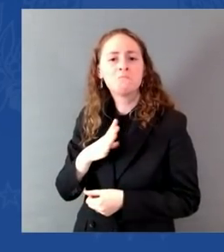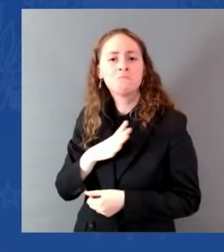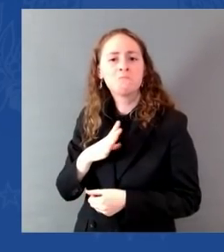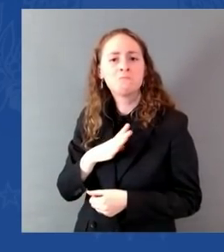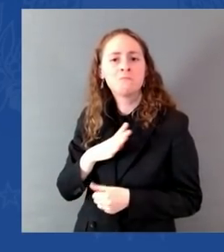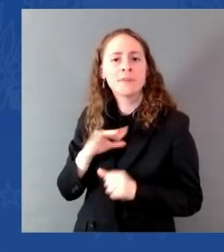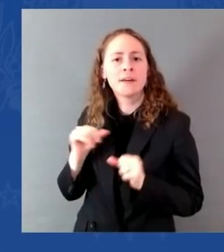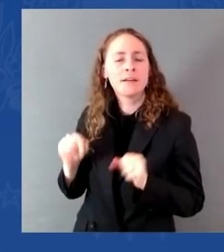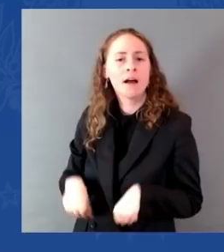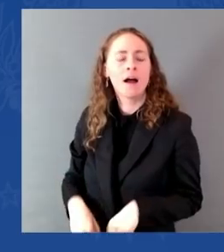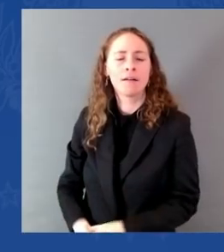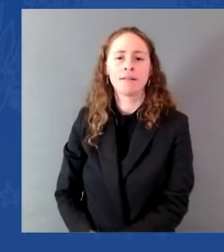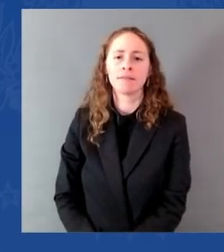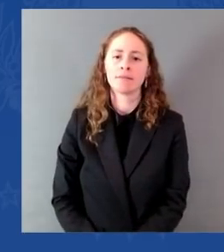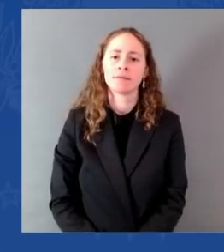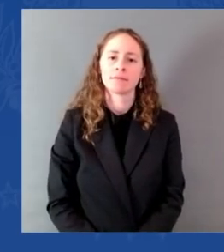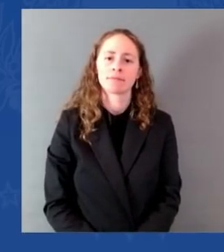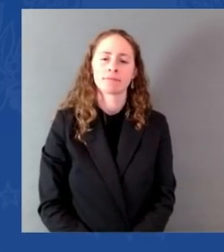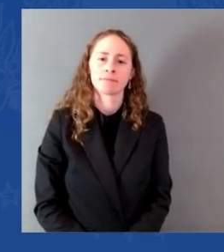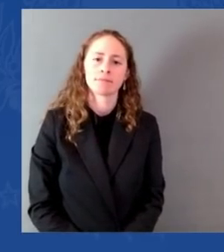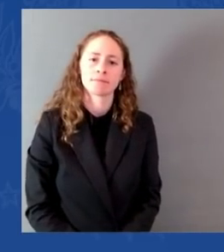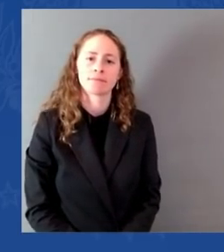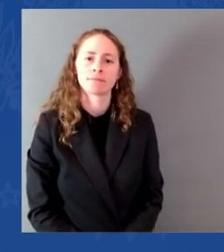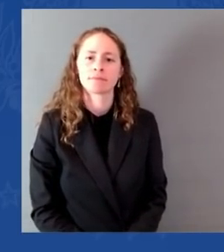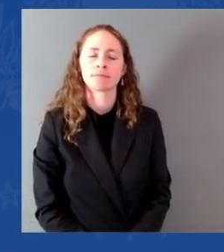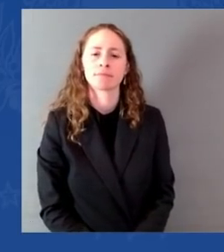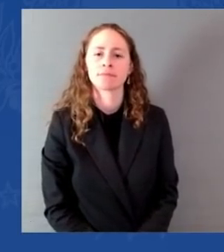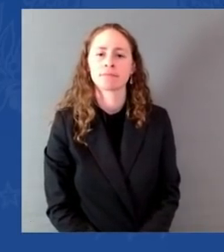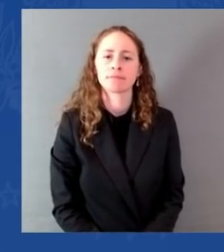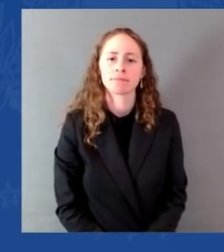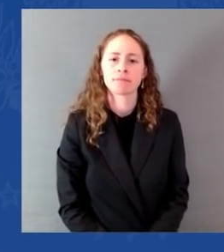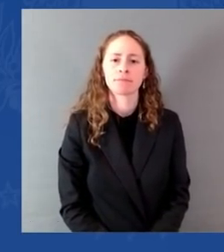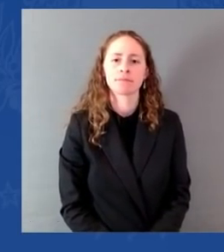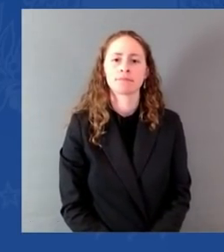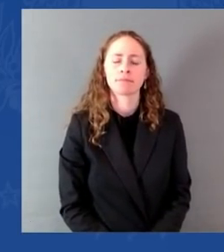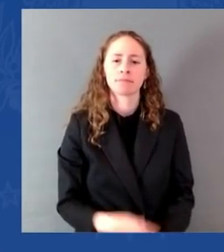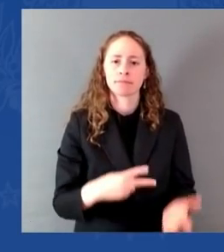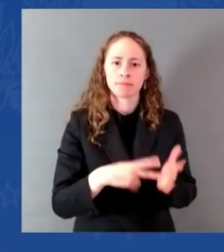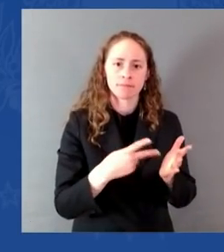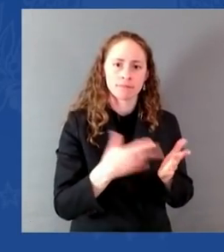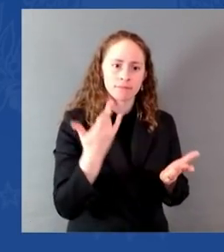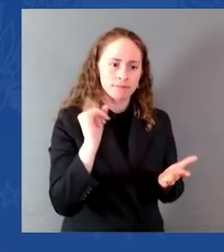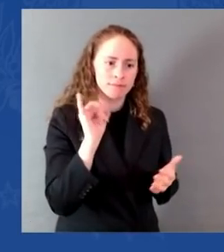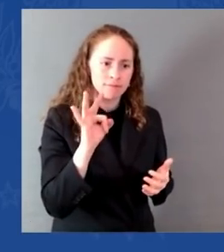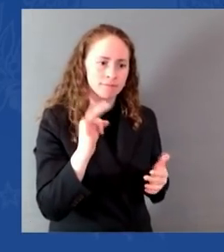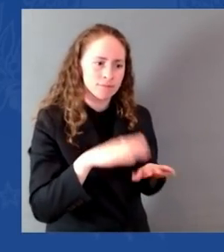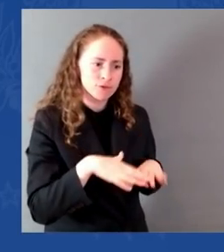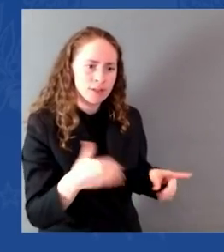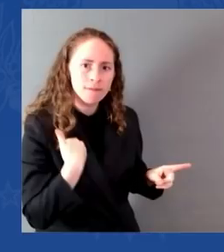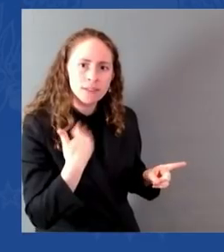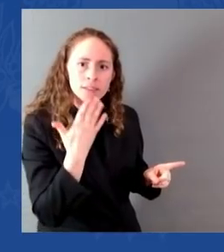and you can't afford their insulin? You can't afford it because you don't have insurance